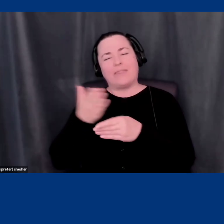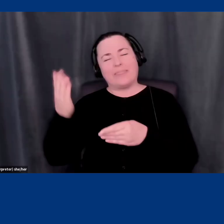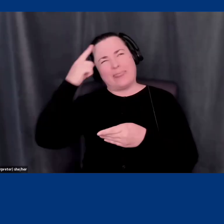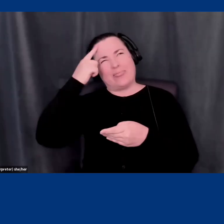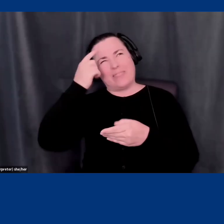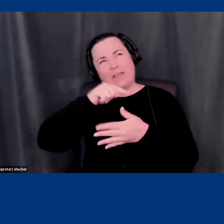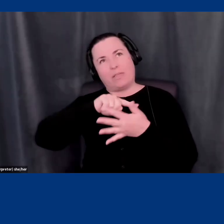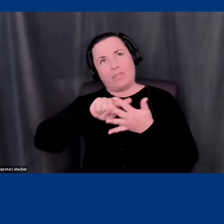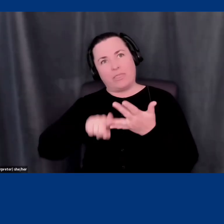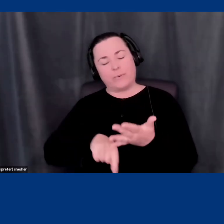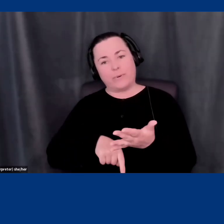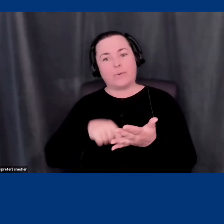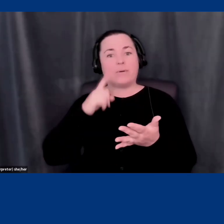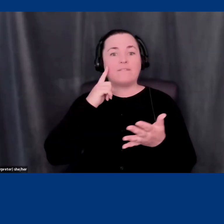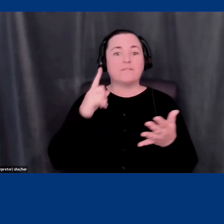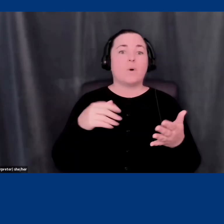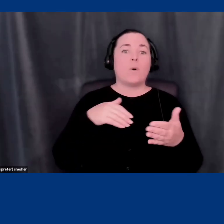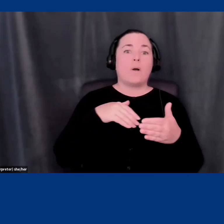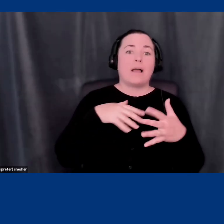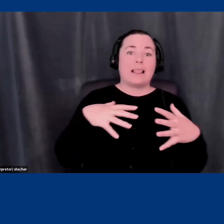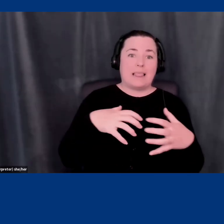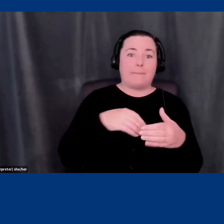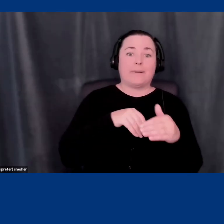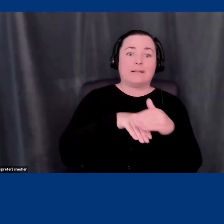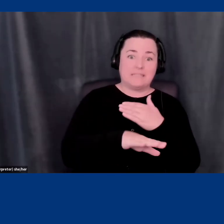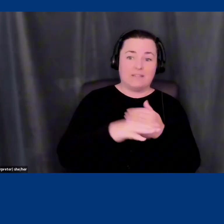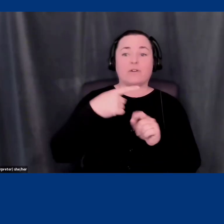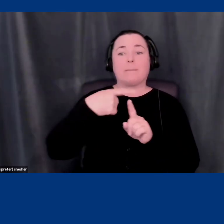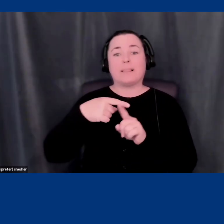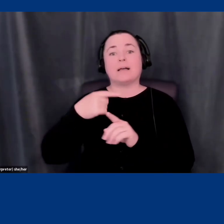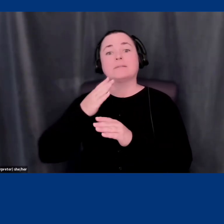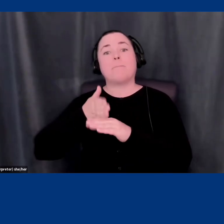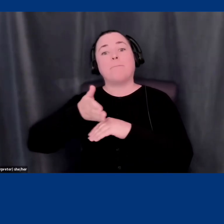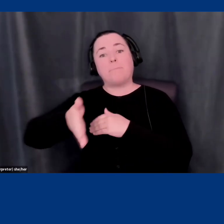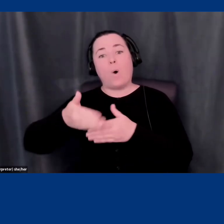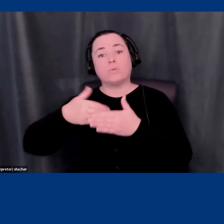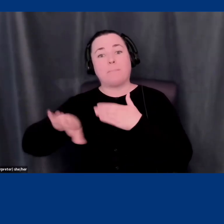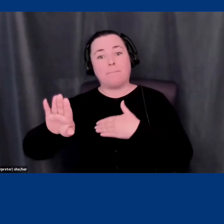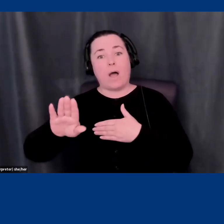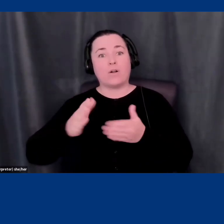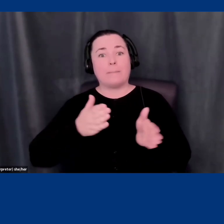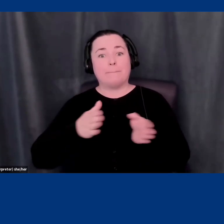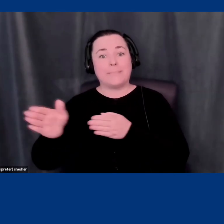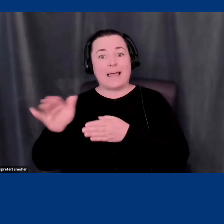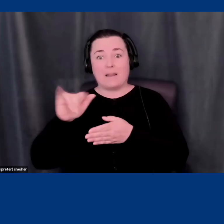a plan. I do postpartum planning with families as well. So once you transition home, do you have therapy